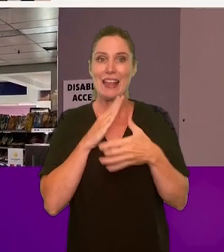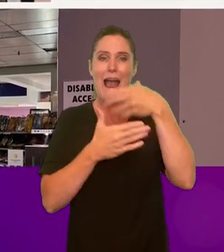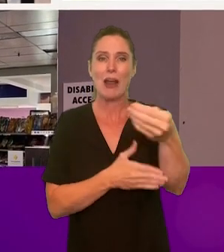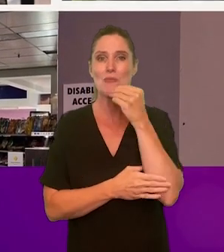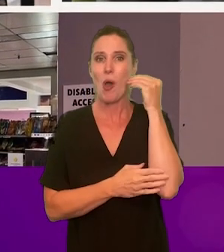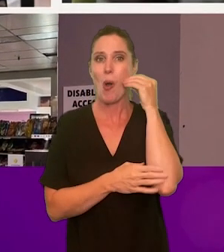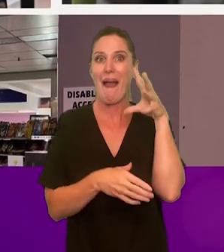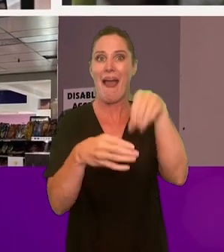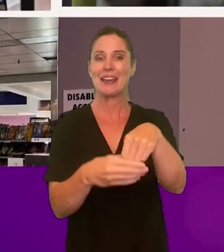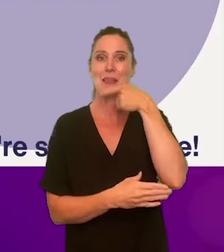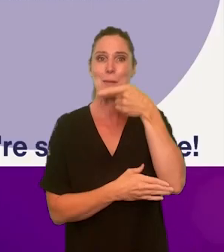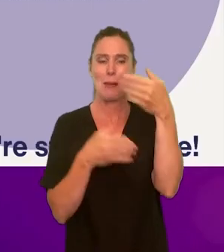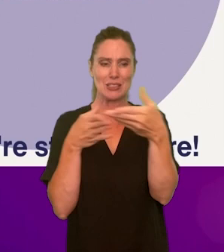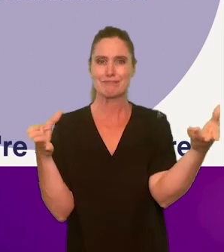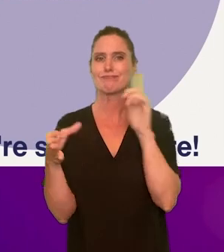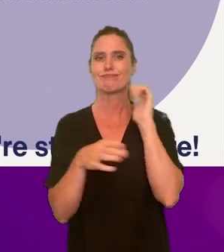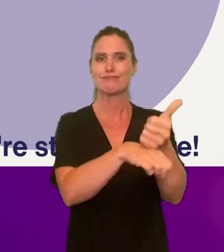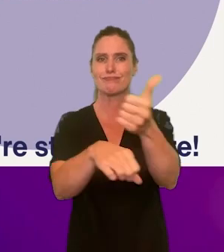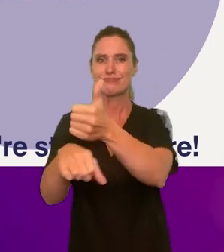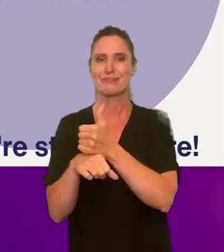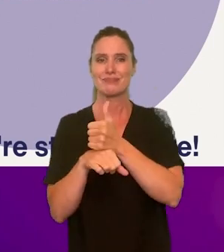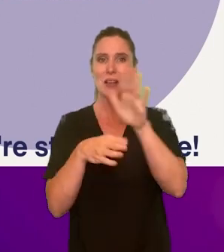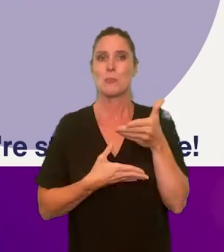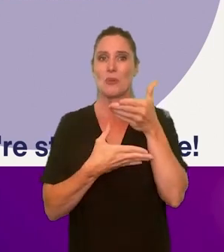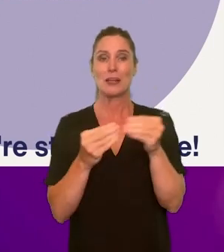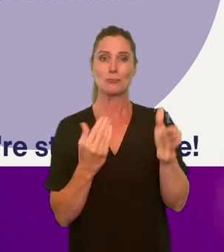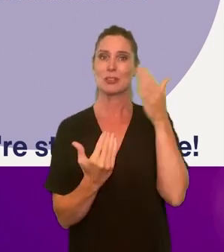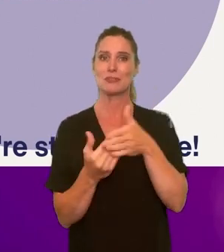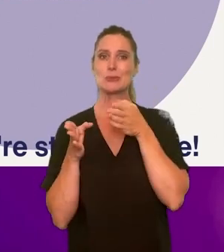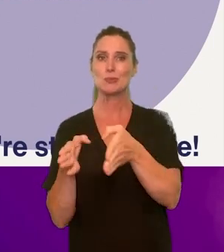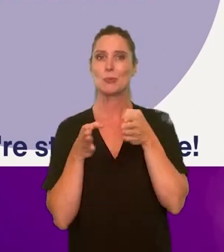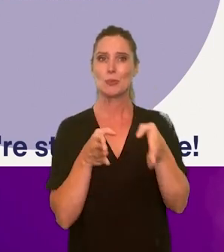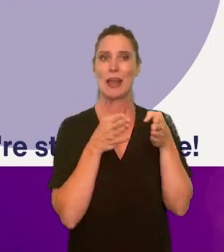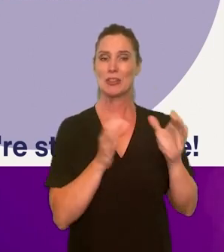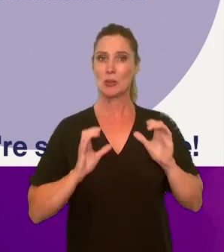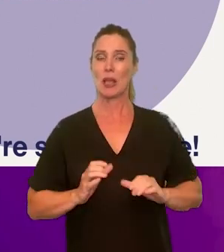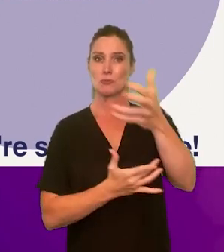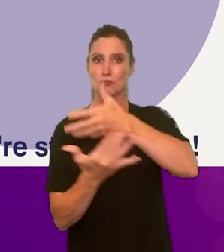and into public spaces, providing more convenient ways for our customers to interact with the world around them.